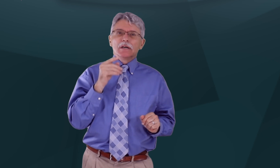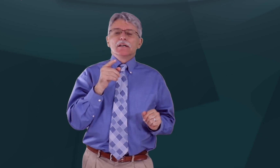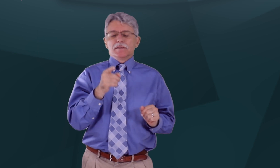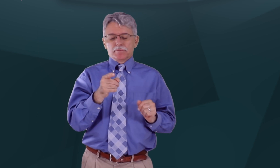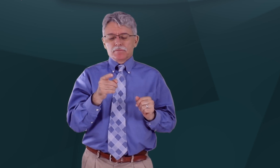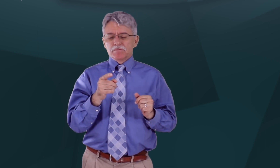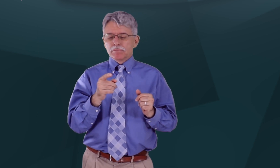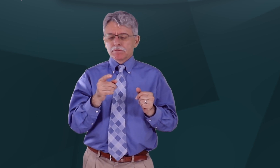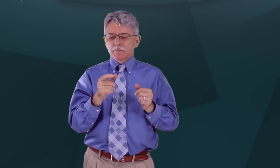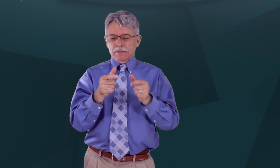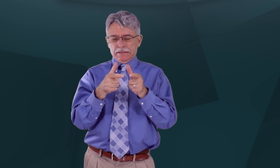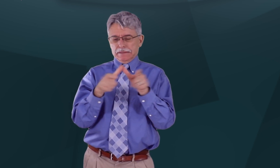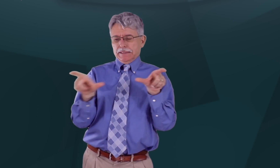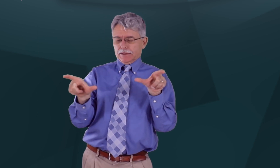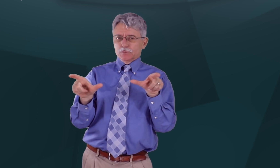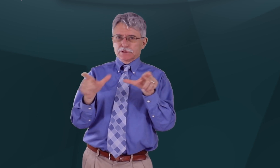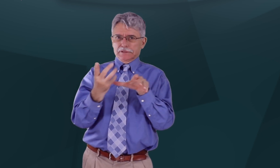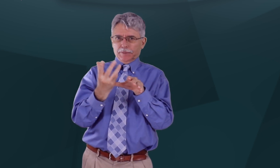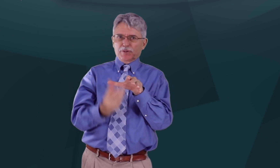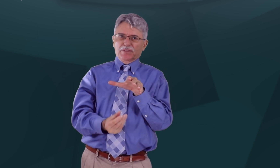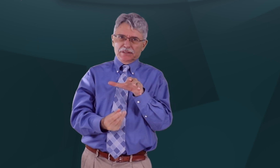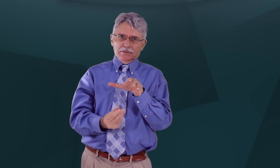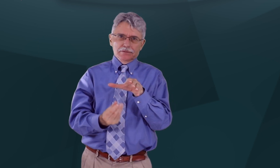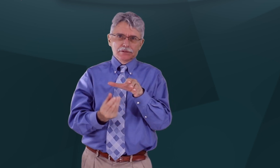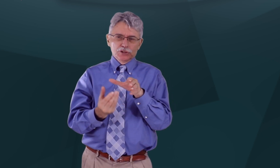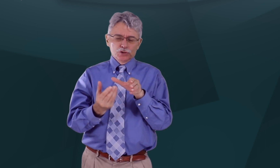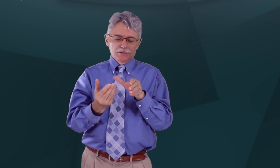at home is that language deprivation.